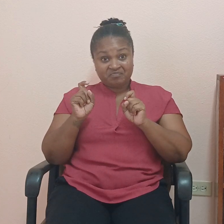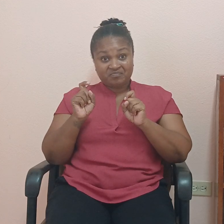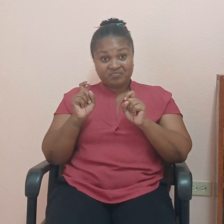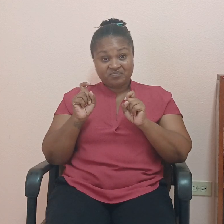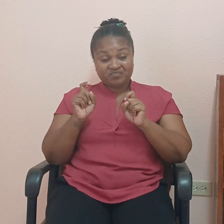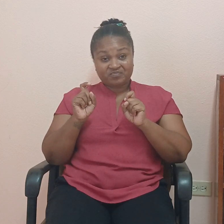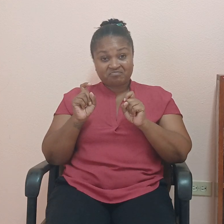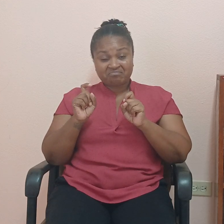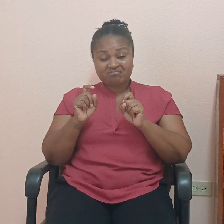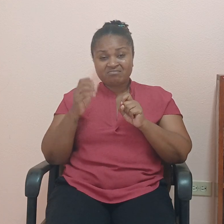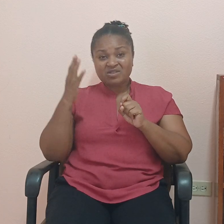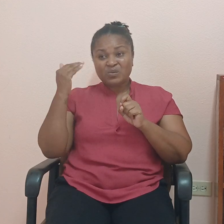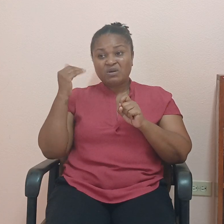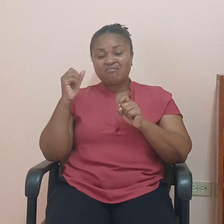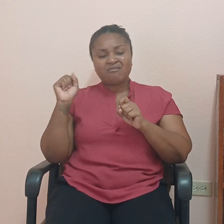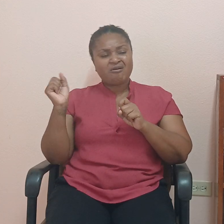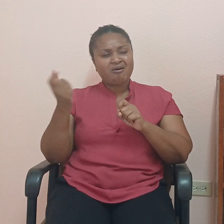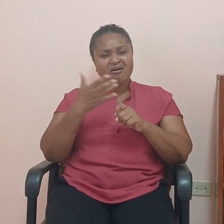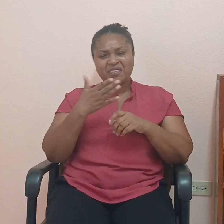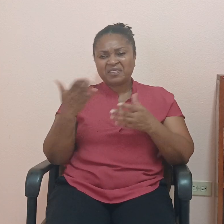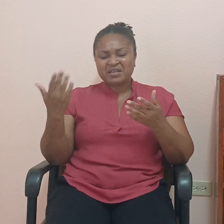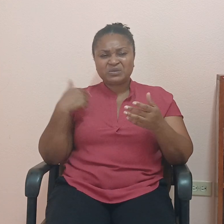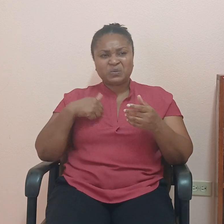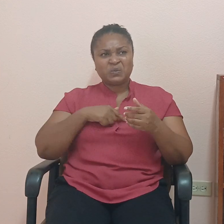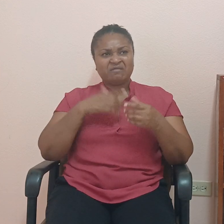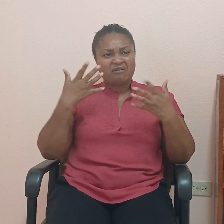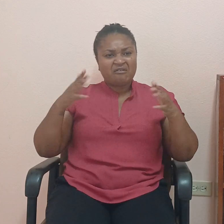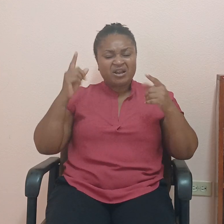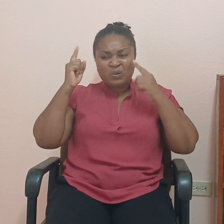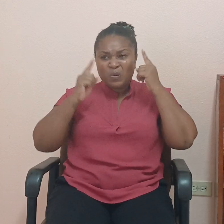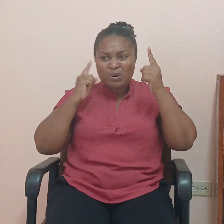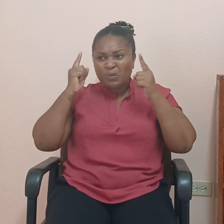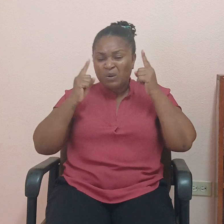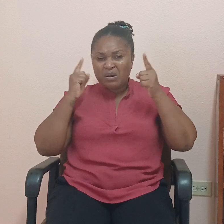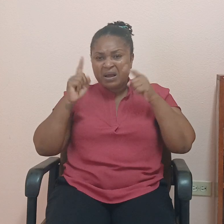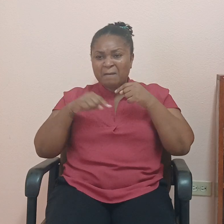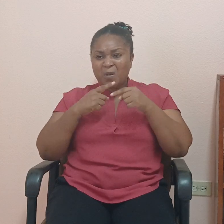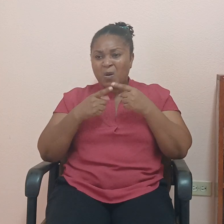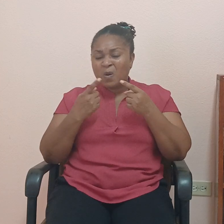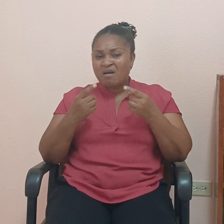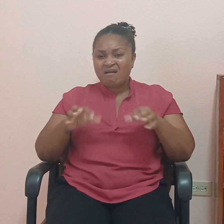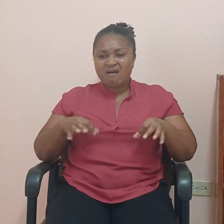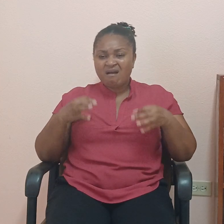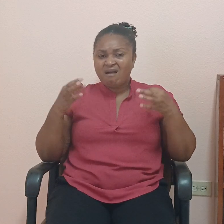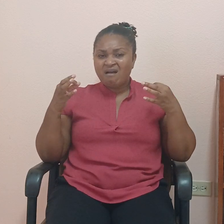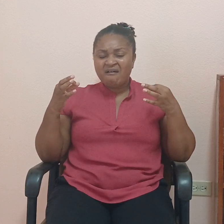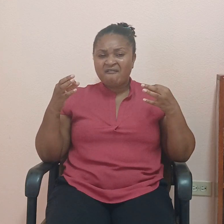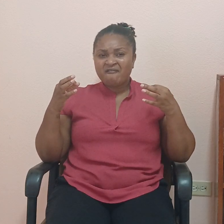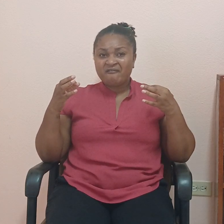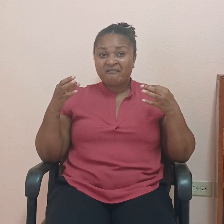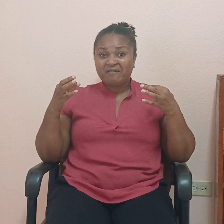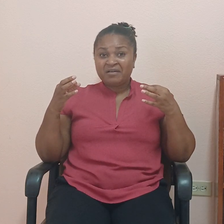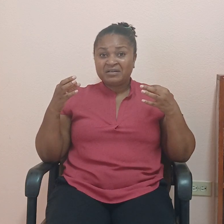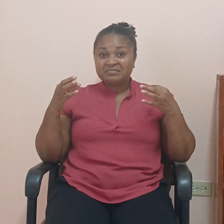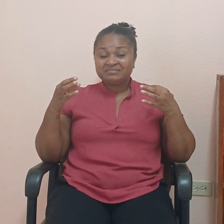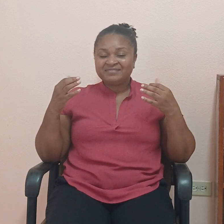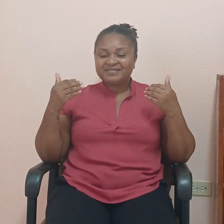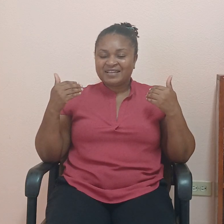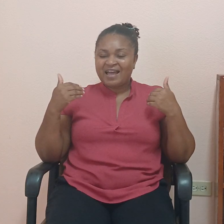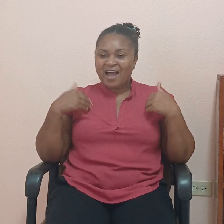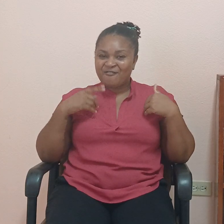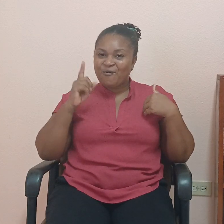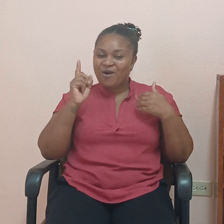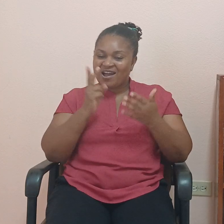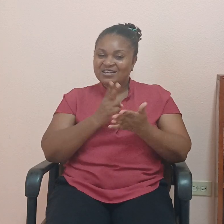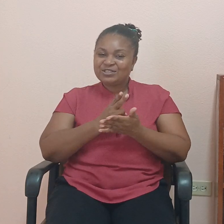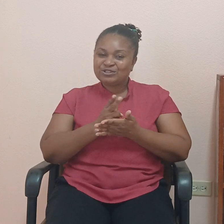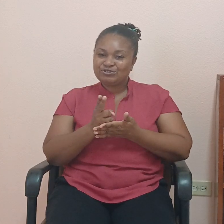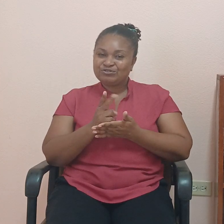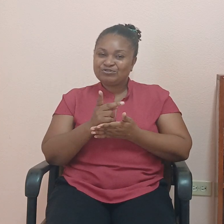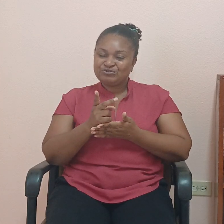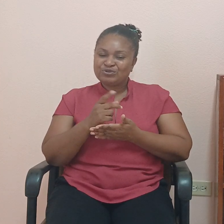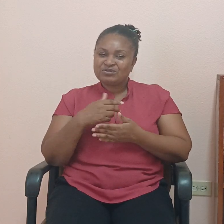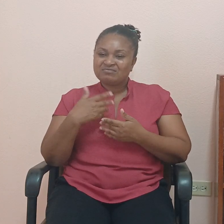FOR ALL THE THINGS WE HAVE EVER WORRIED ABOUT IN OUR LIVES, THERE IS ONE TRUTH ATTACHED TO THEM ALL